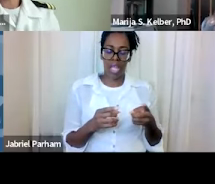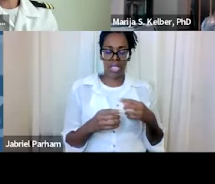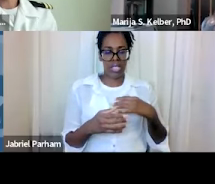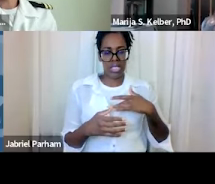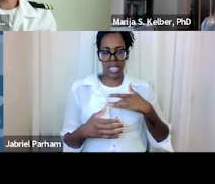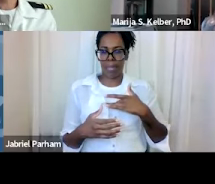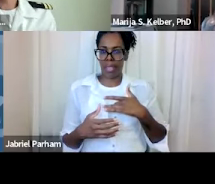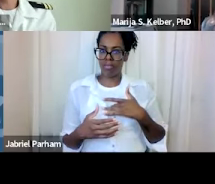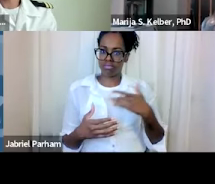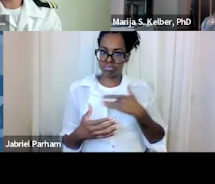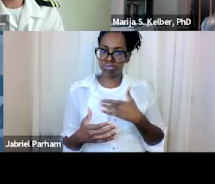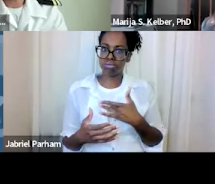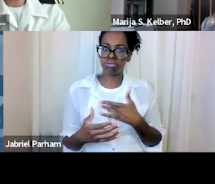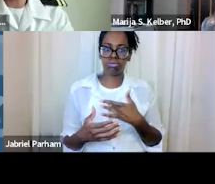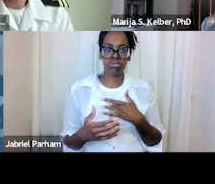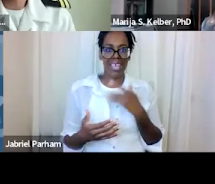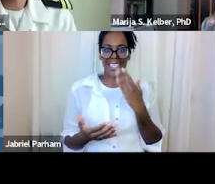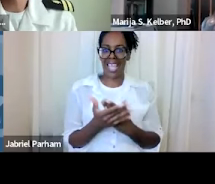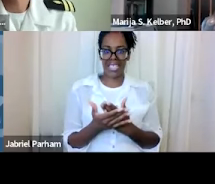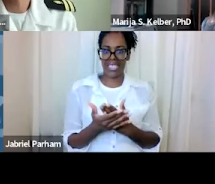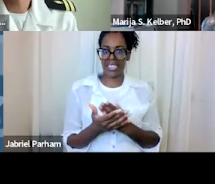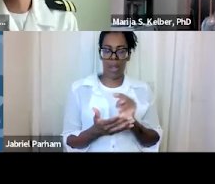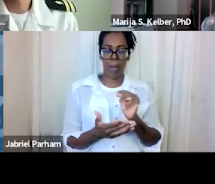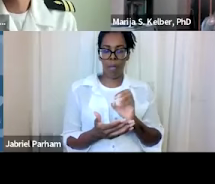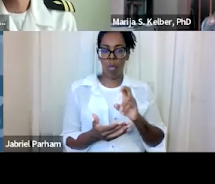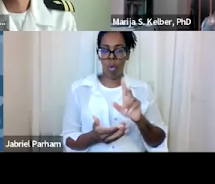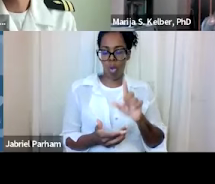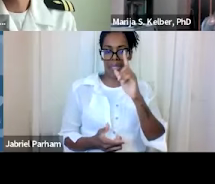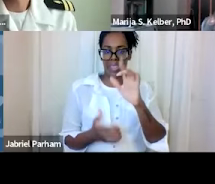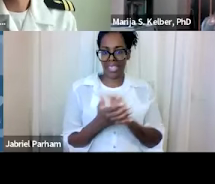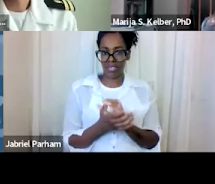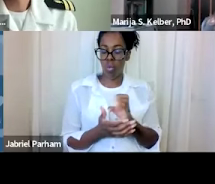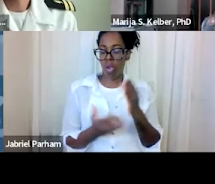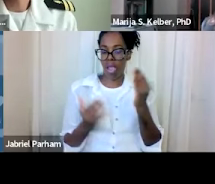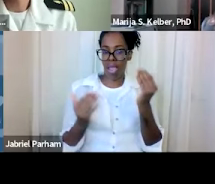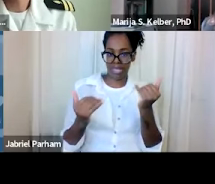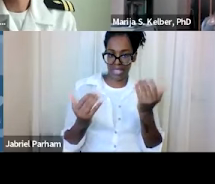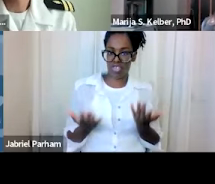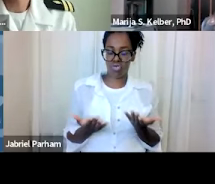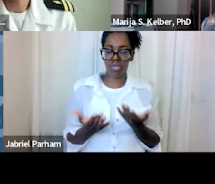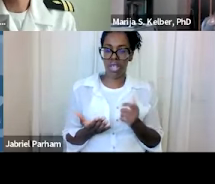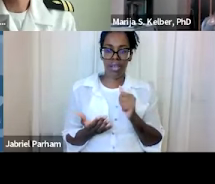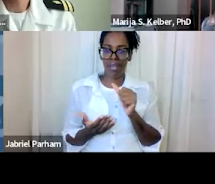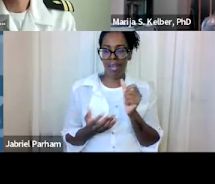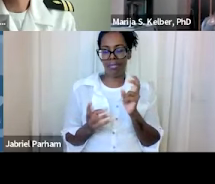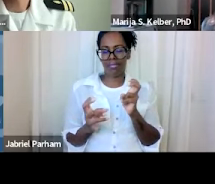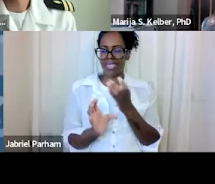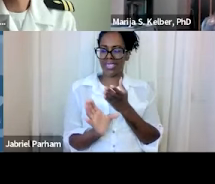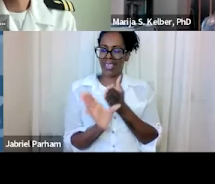If we can talk about PTSD very broadly and not necessarily clinically as a psychological injury,